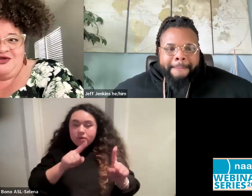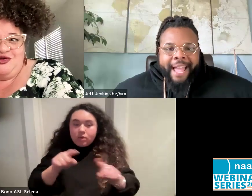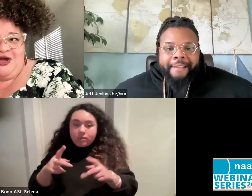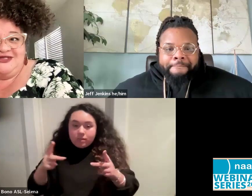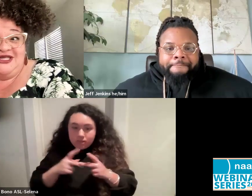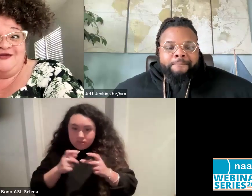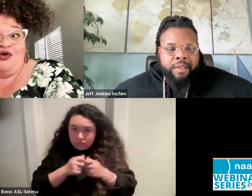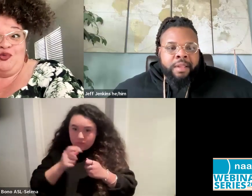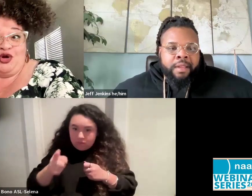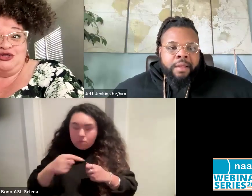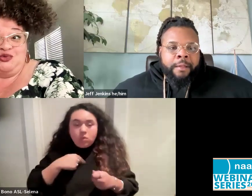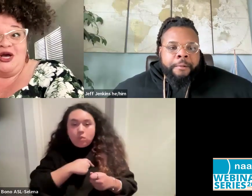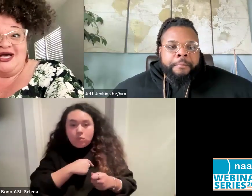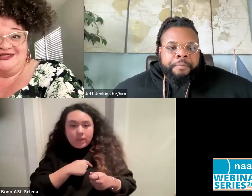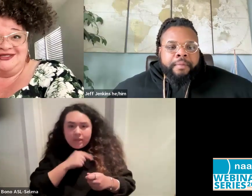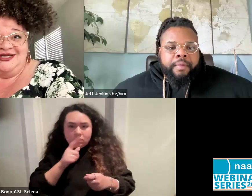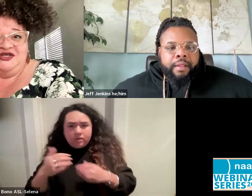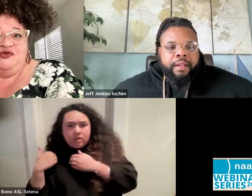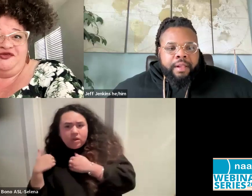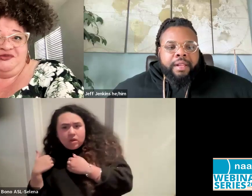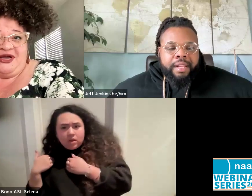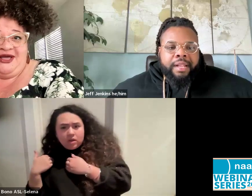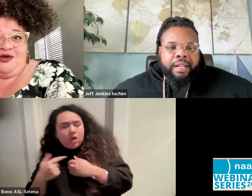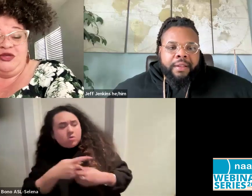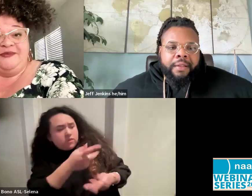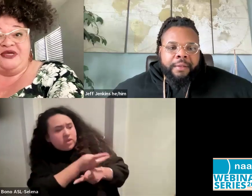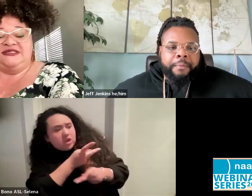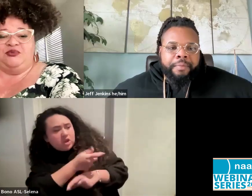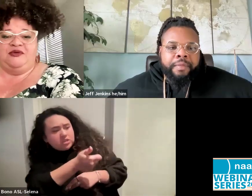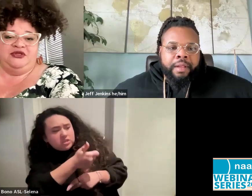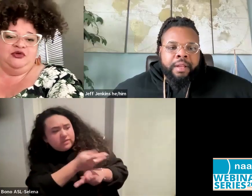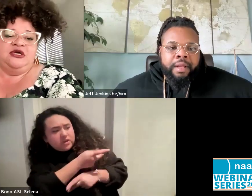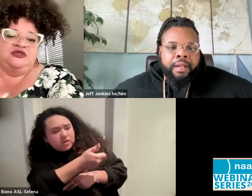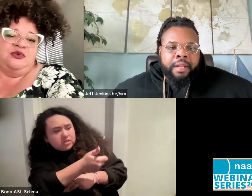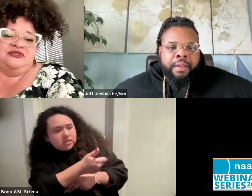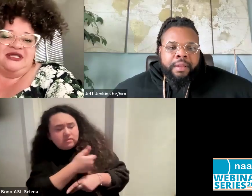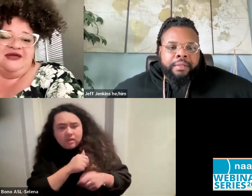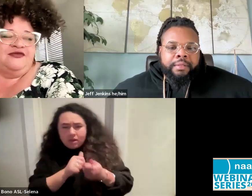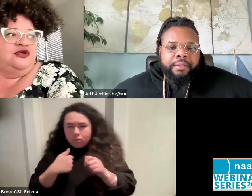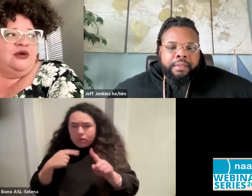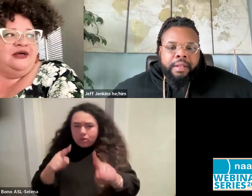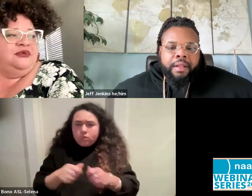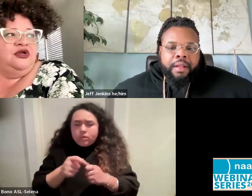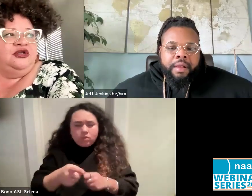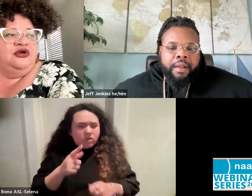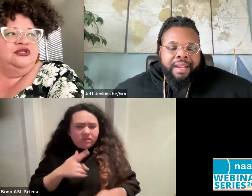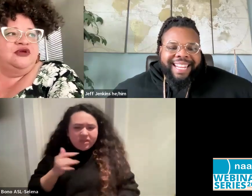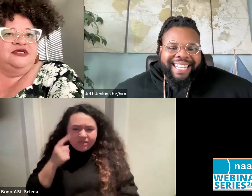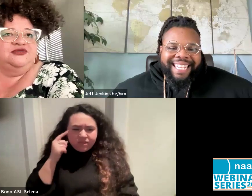You don't have to leave all the work to us to figure out how we can be somewhere with you. So what was that like for you, you know, in your early travel days